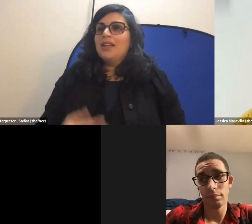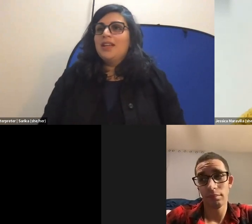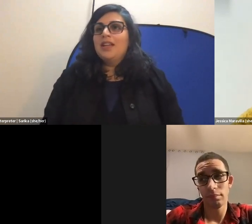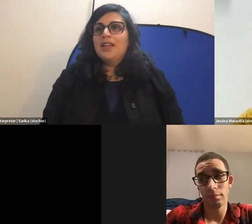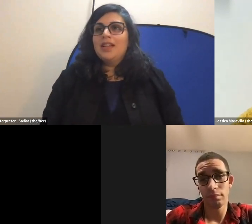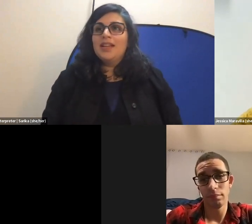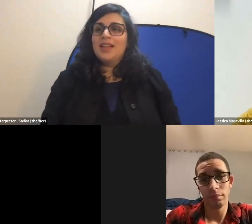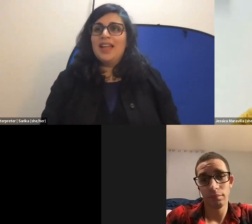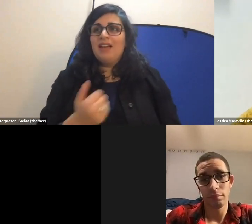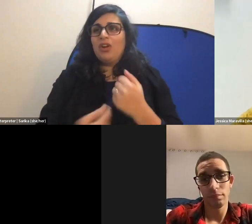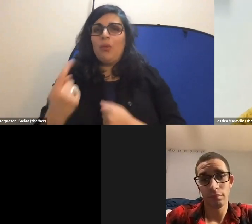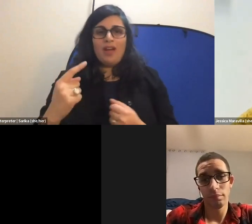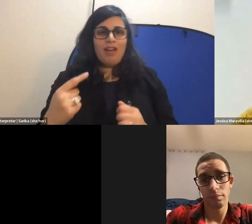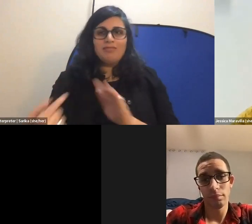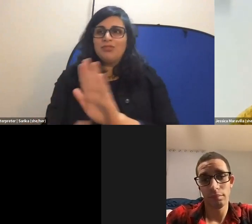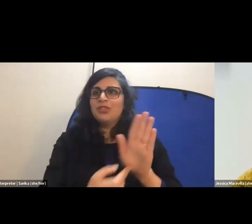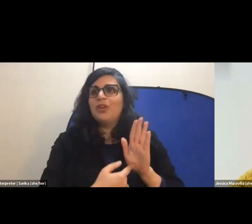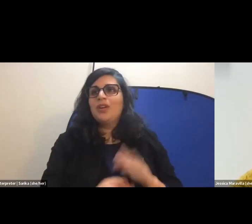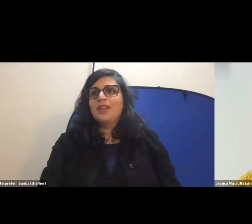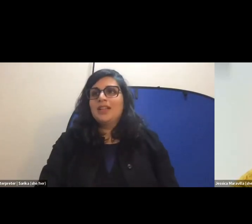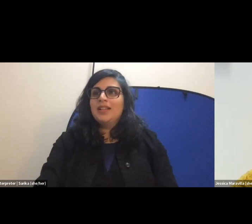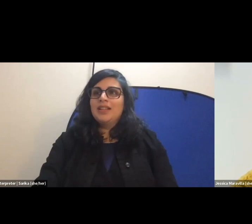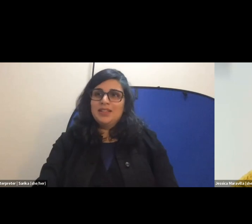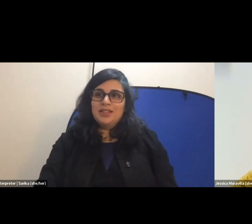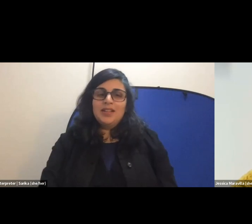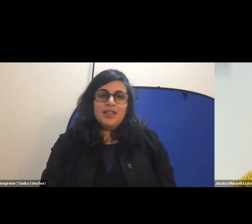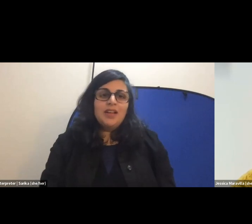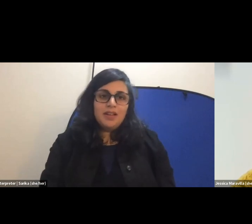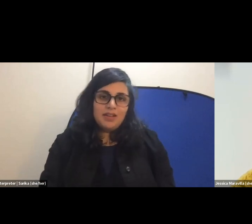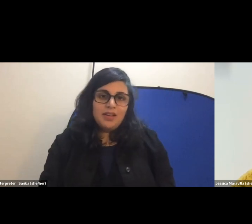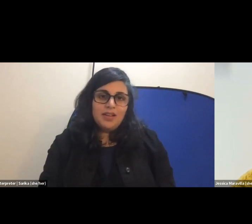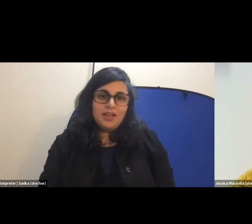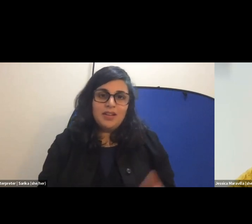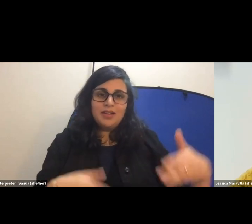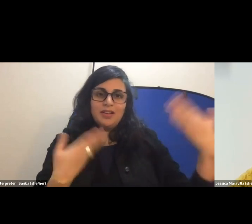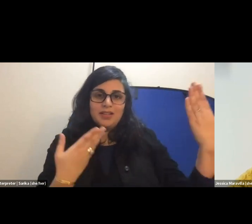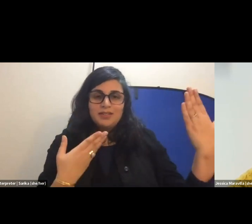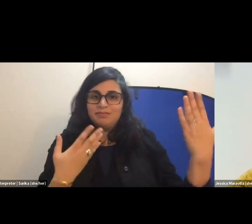Thank you. >> JESSICA MARAVILLA: Thank you, Chris. We appreciate you and so many others